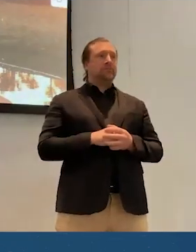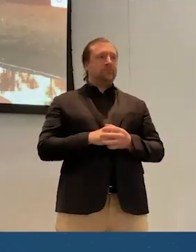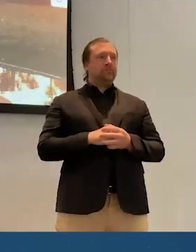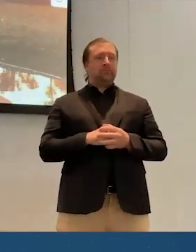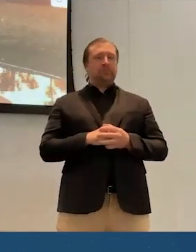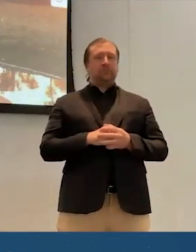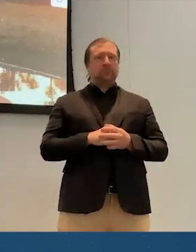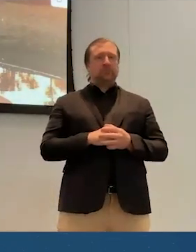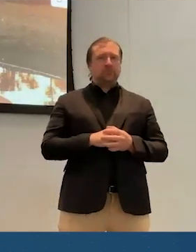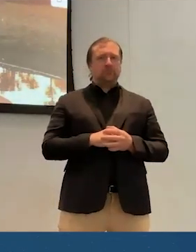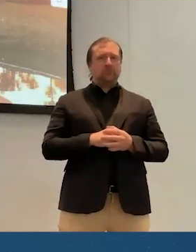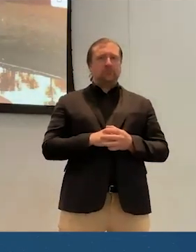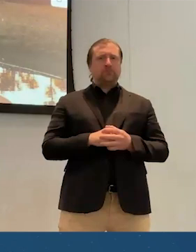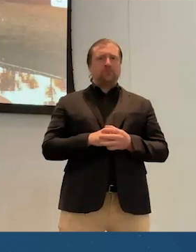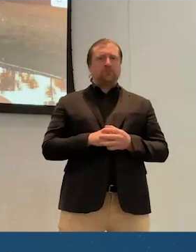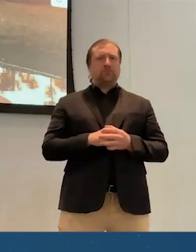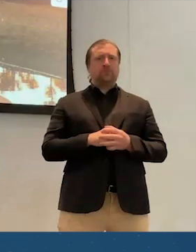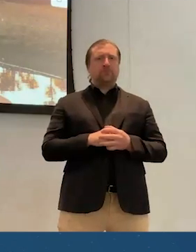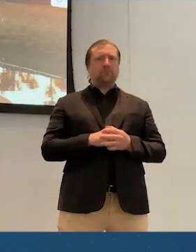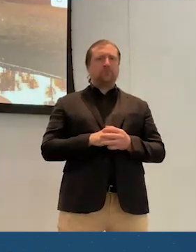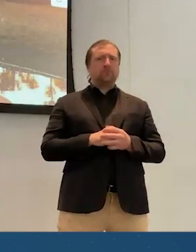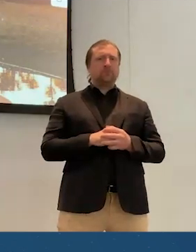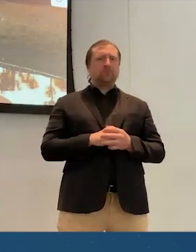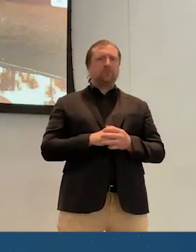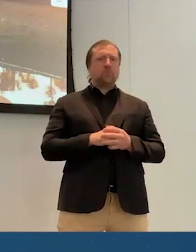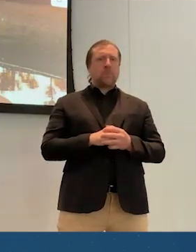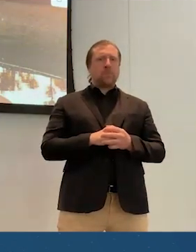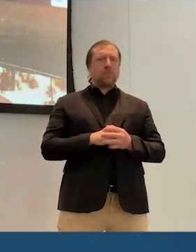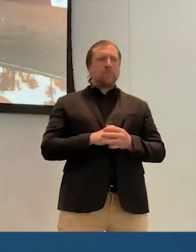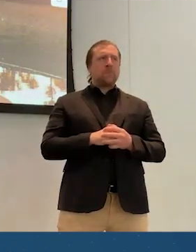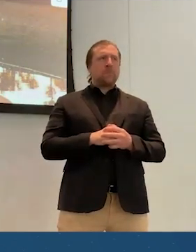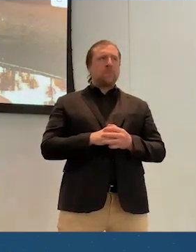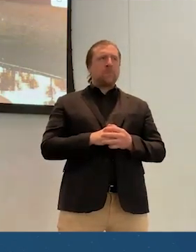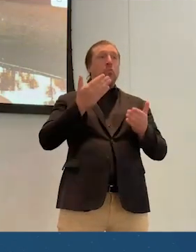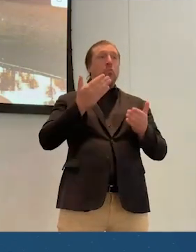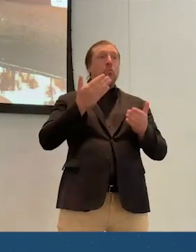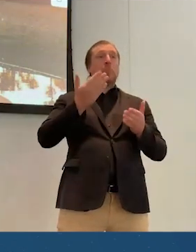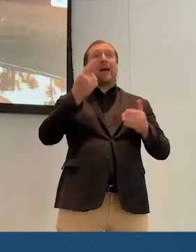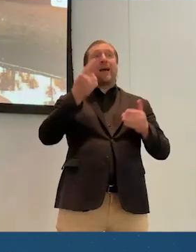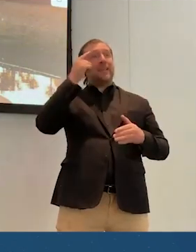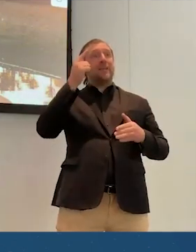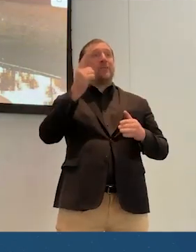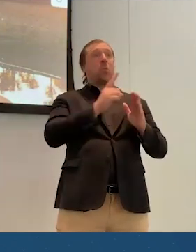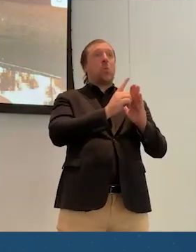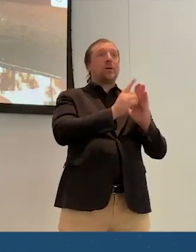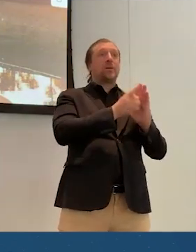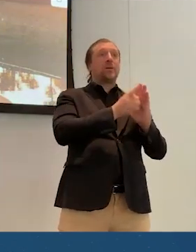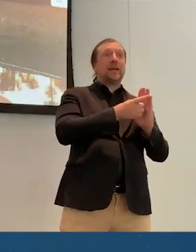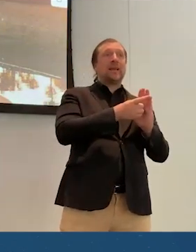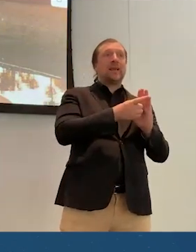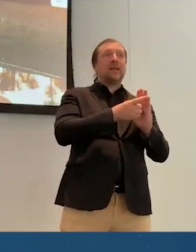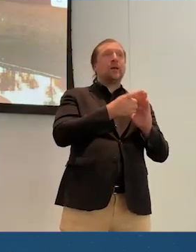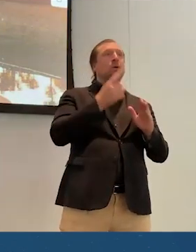Imagine, just for a second, you step into a world where walking is something completely